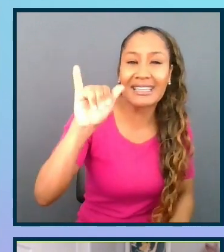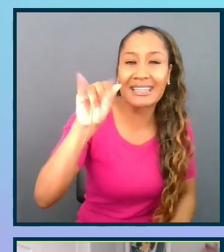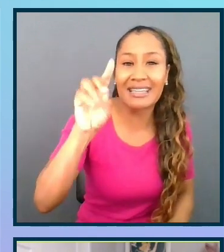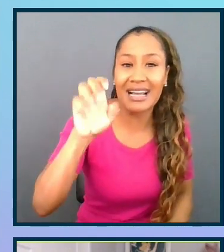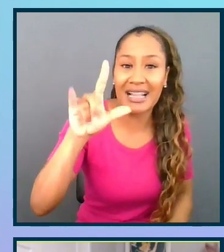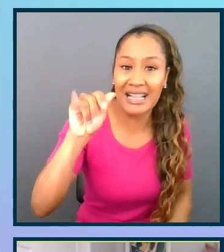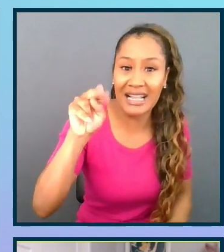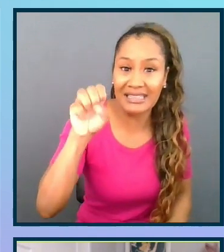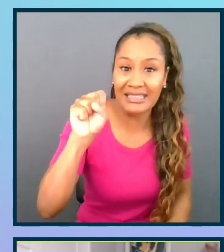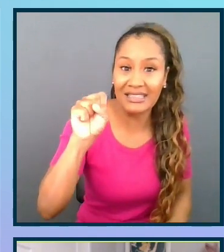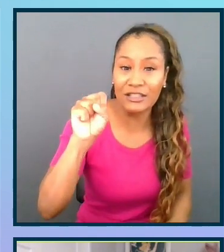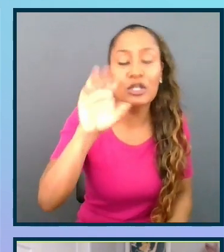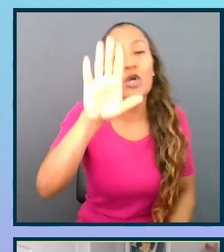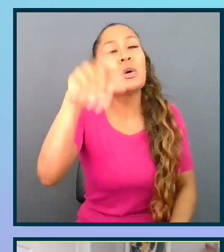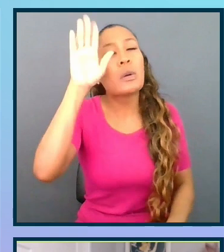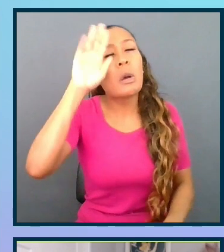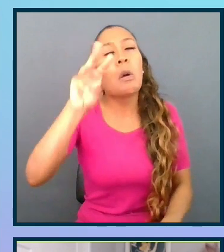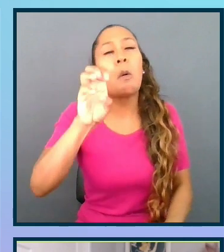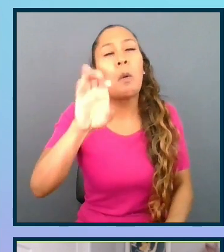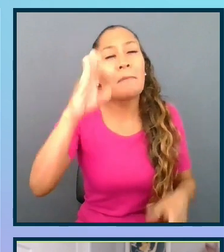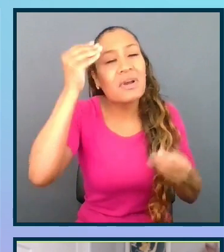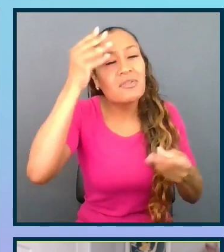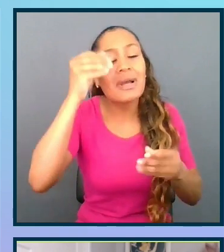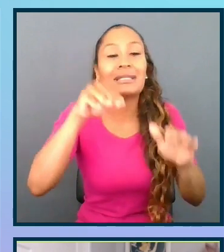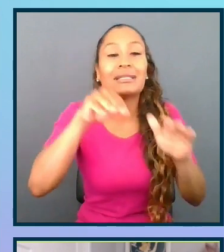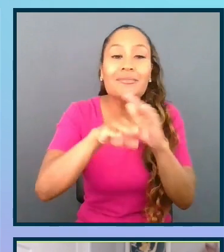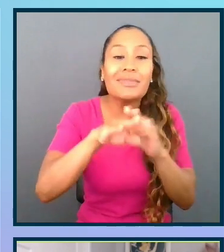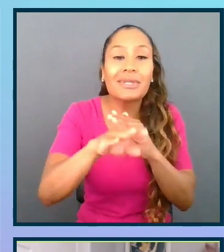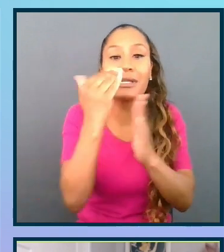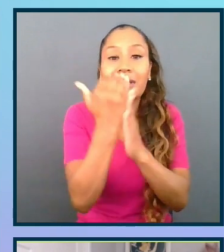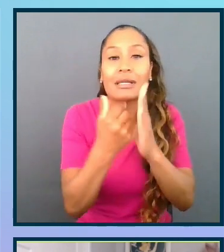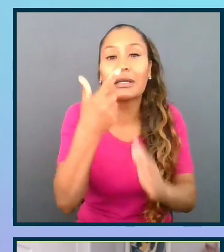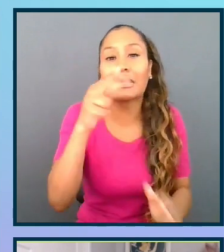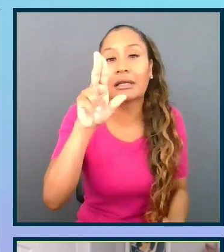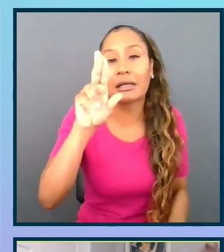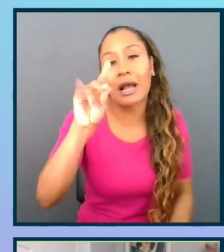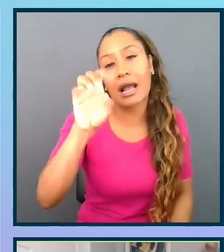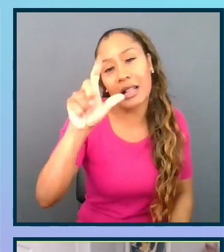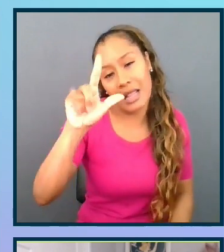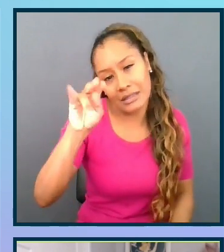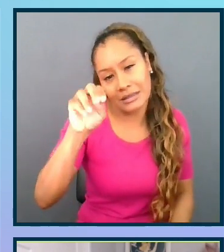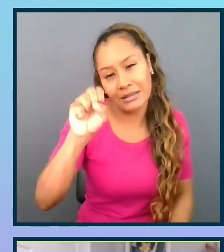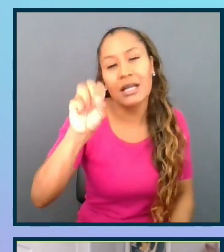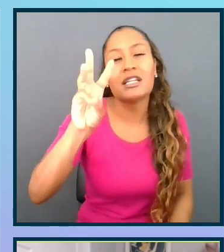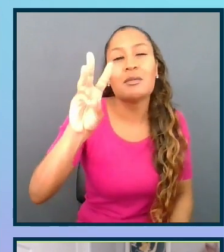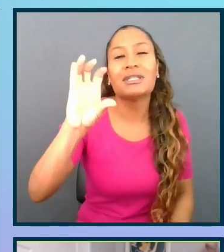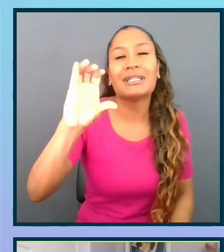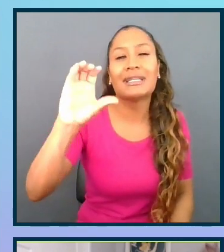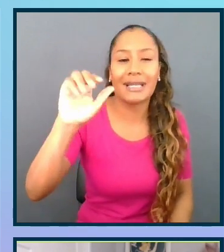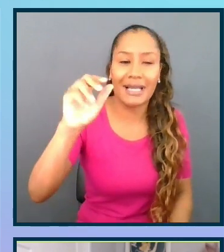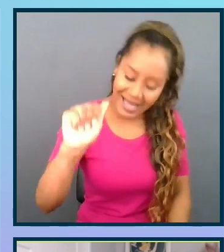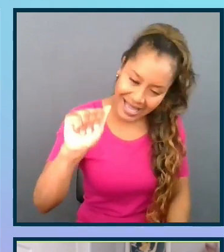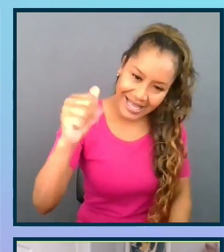to the Web Content Accessibility Guidelines, or WCAG. Those have existed since 1999,